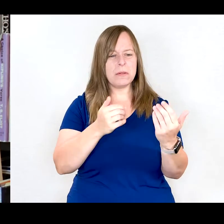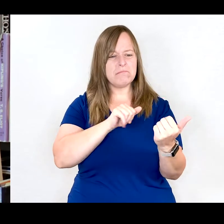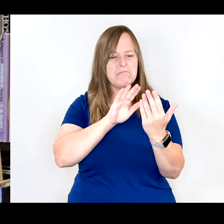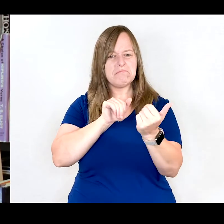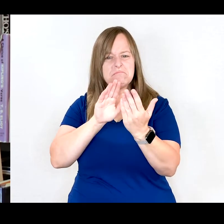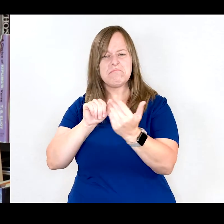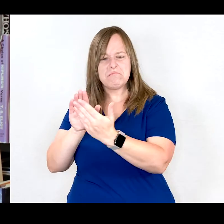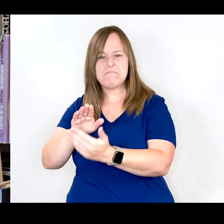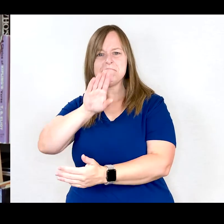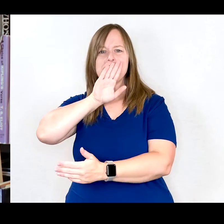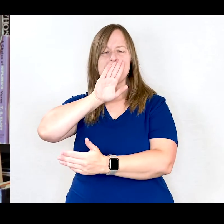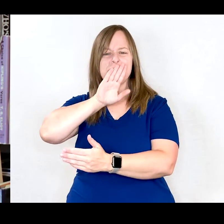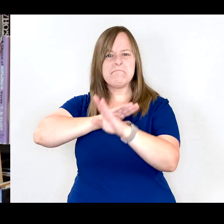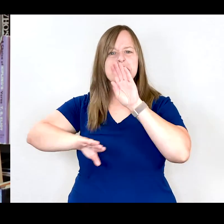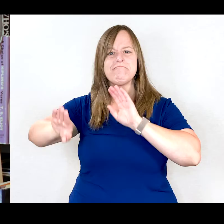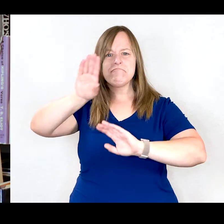all the bad things that are happening here,